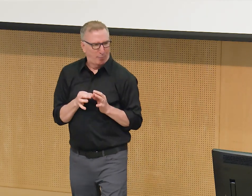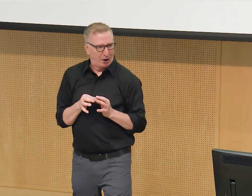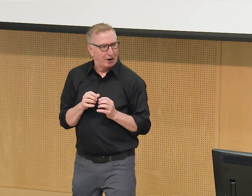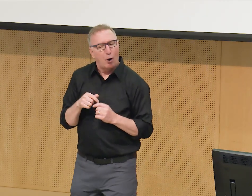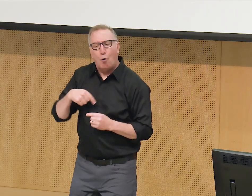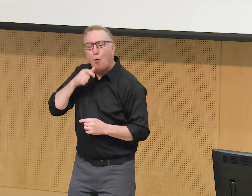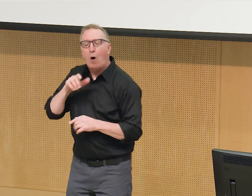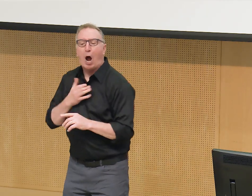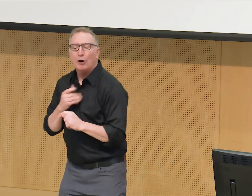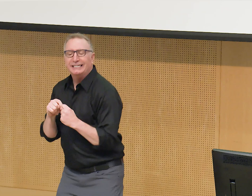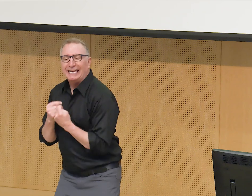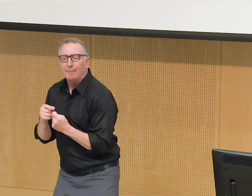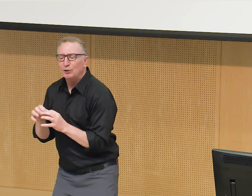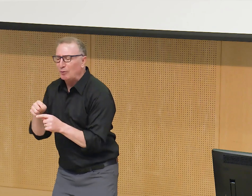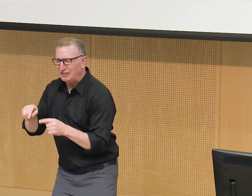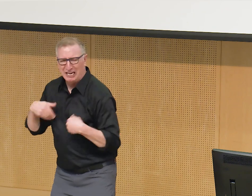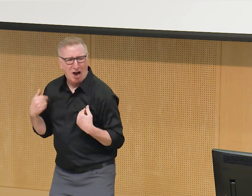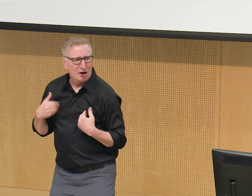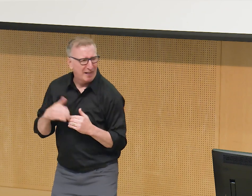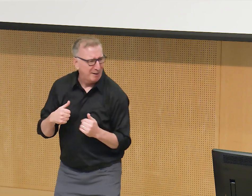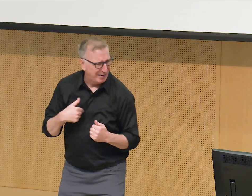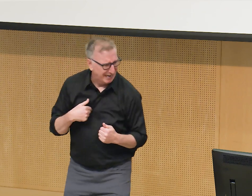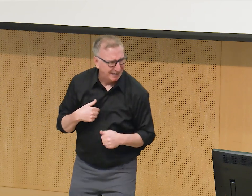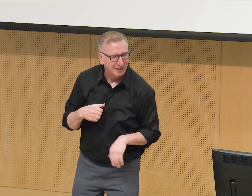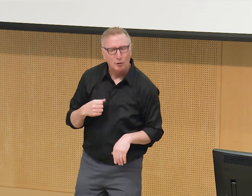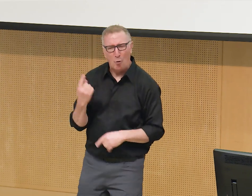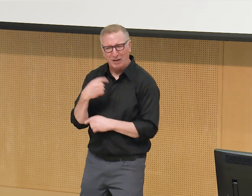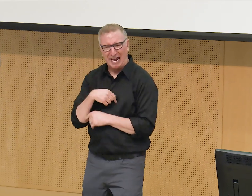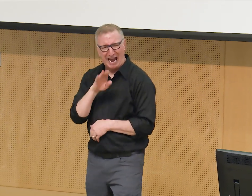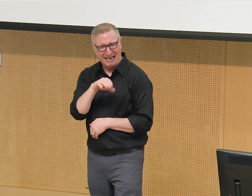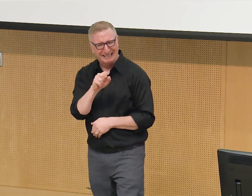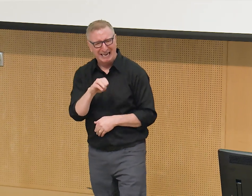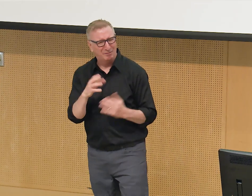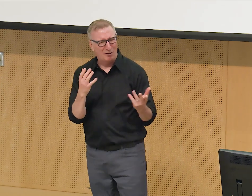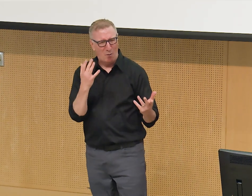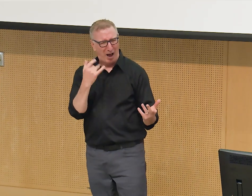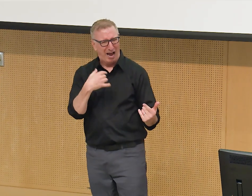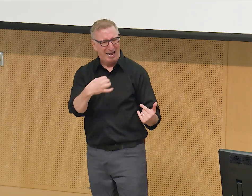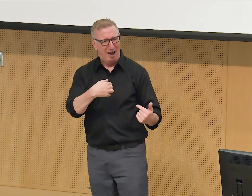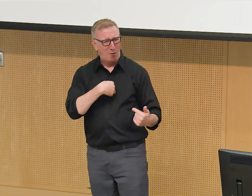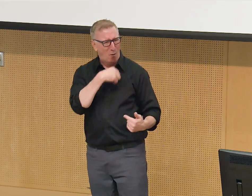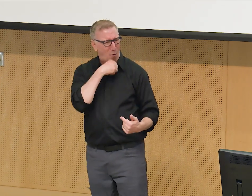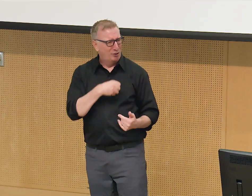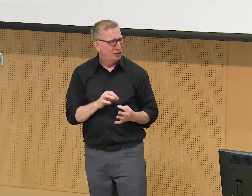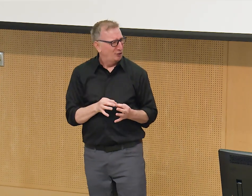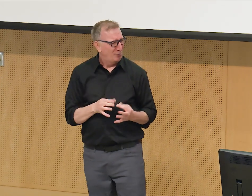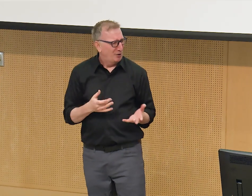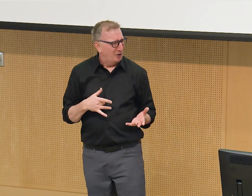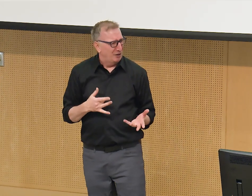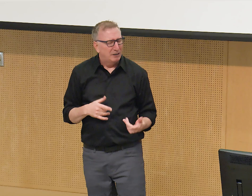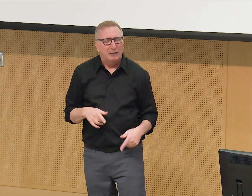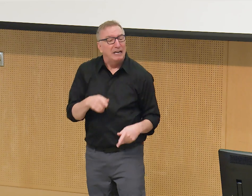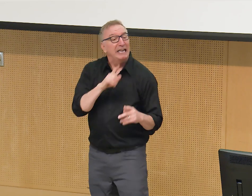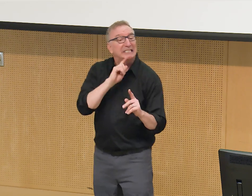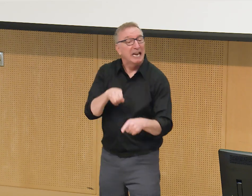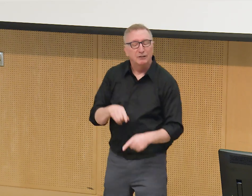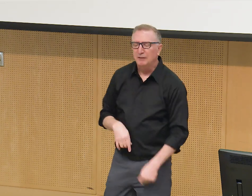I am the oldest interpreter of all of the interpreters on our team. So, one day I asked him, "Why do you want me, an old guy?"